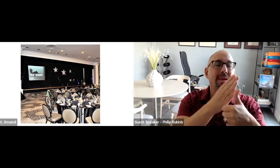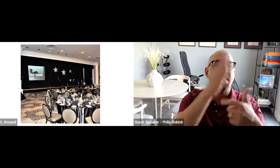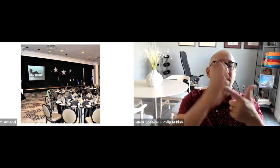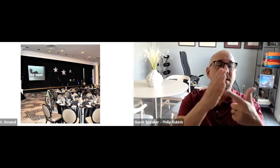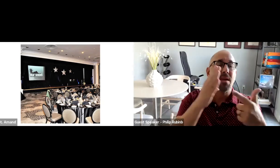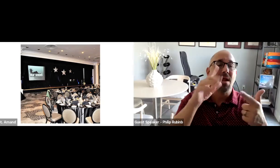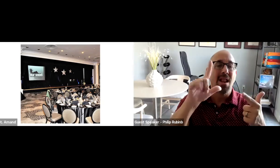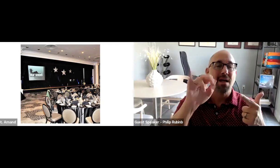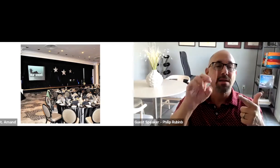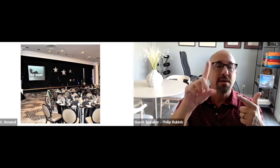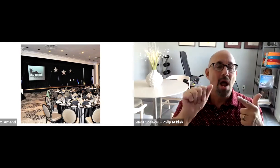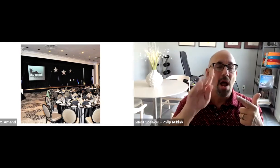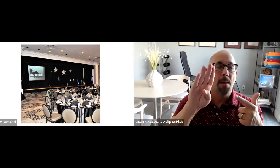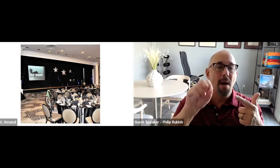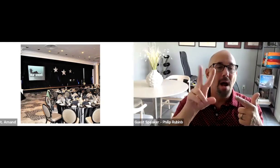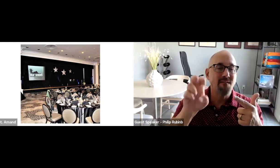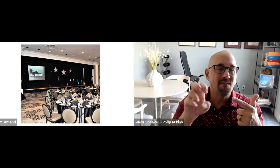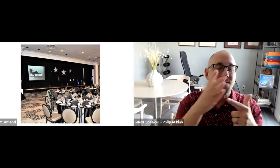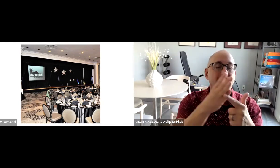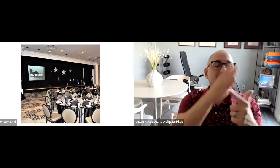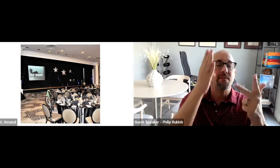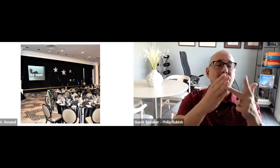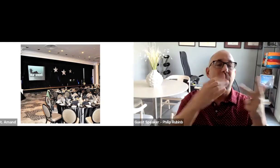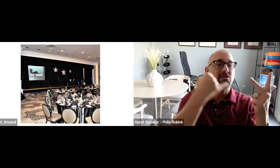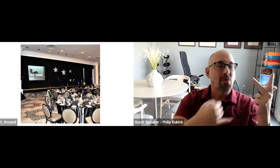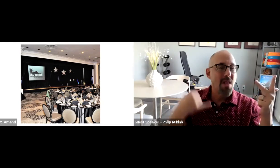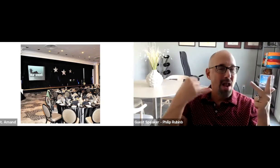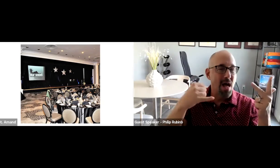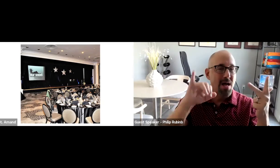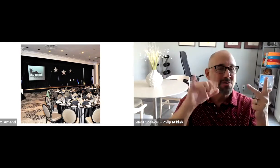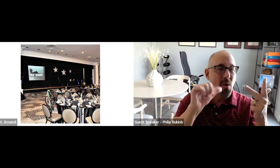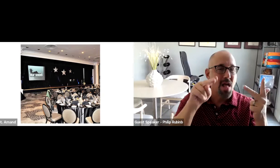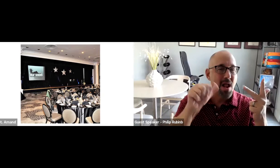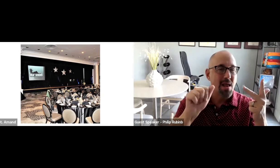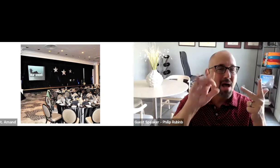The first was Marlee Matlin, next was Linda Bove,